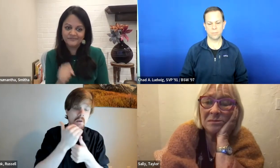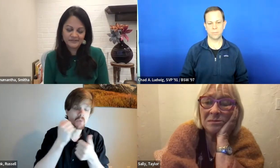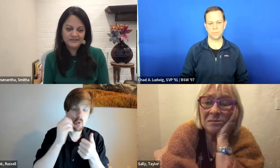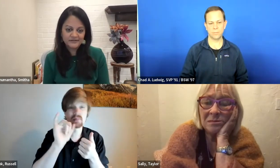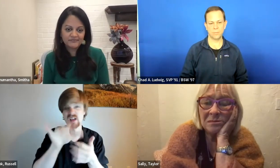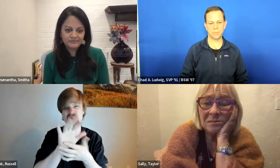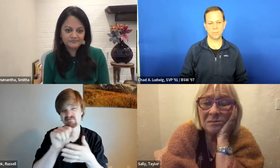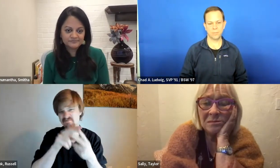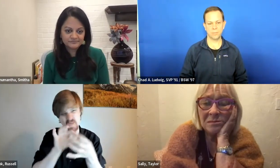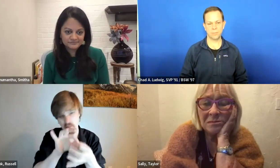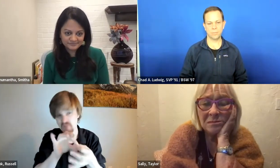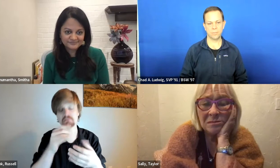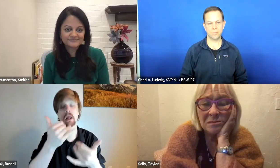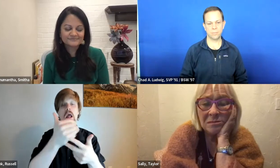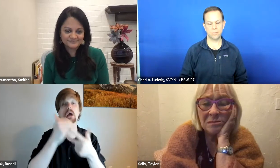being patient through that process.